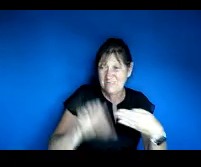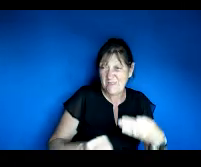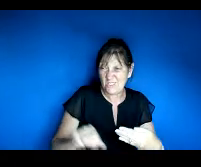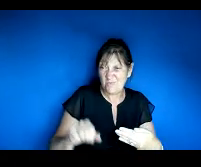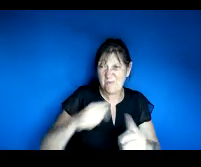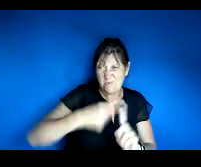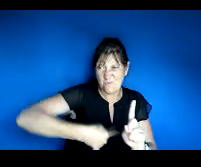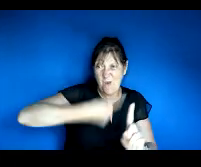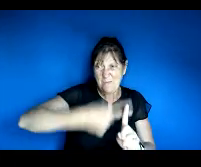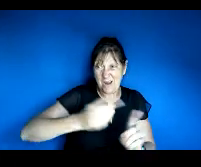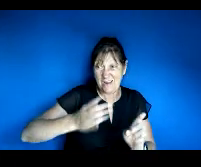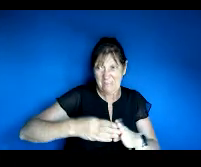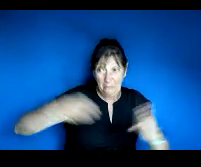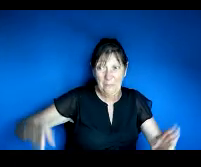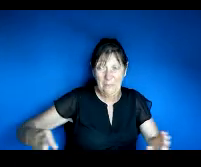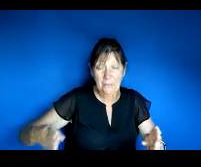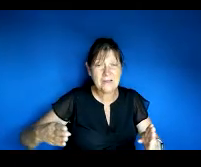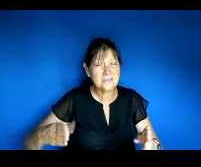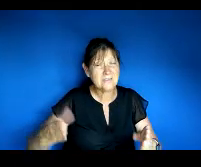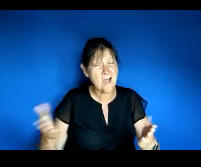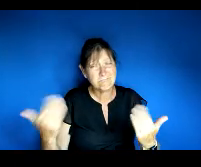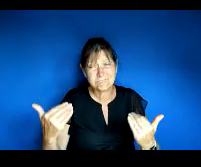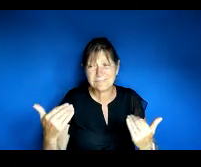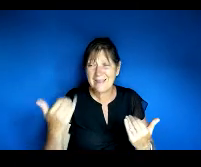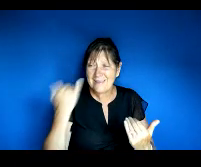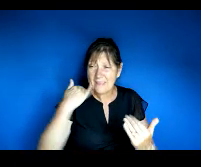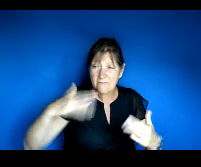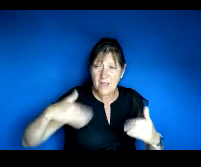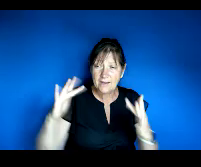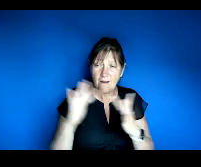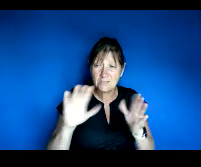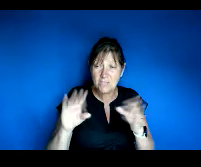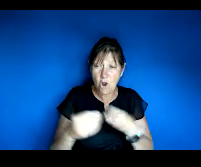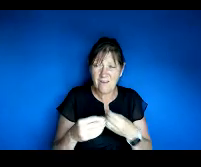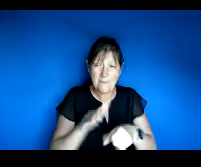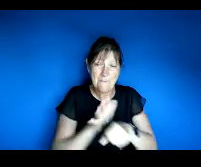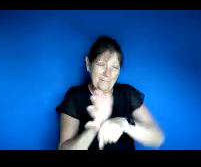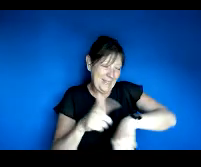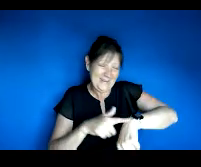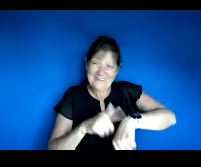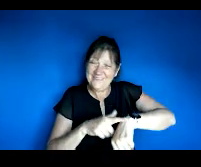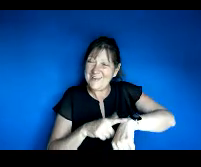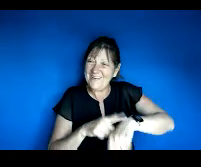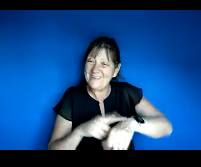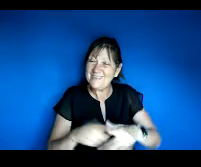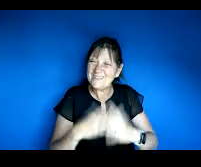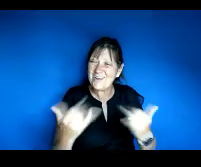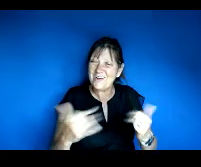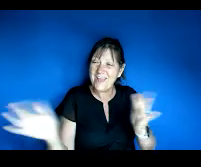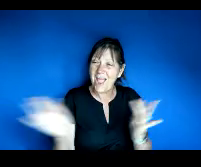So I really encourage students, you know, if you haven't got started with our office now, there's still plenty of time for you to start that process now and have things in place